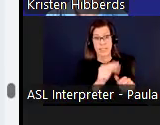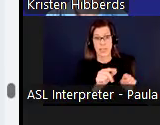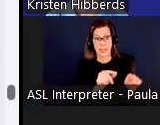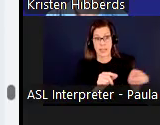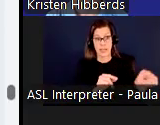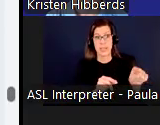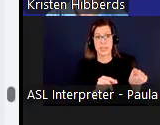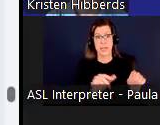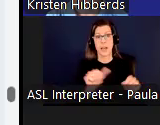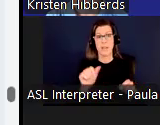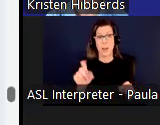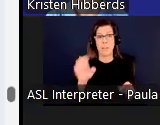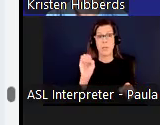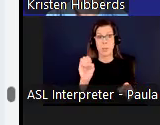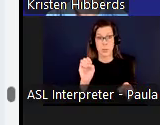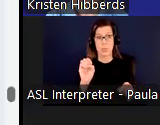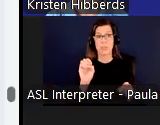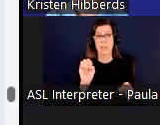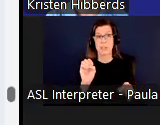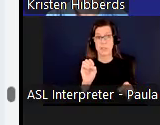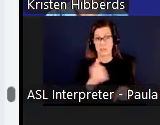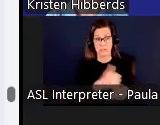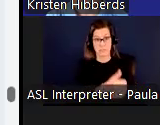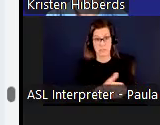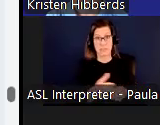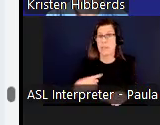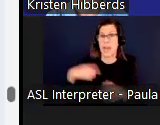You guys can take it in for consideration. I hadn't evaluated that yet myself.